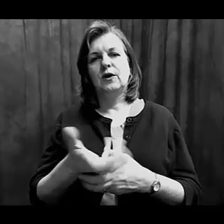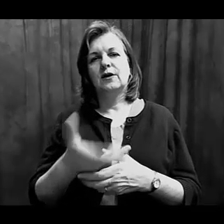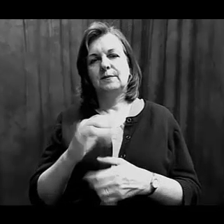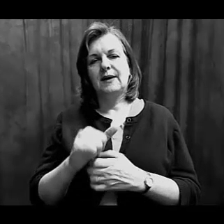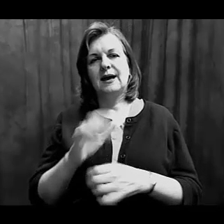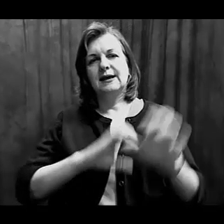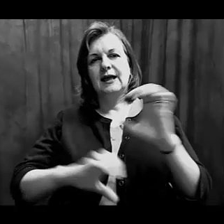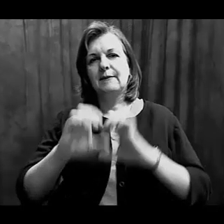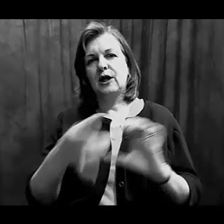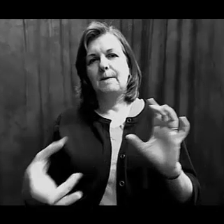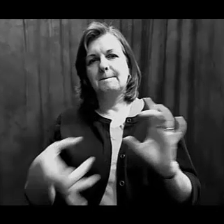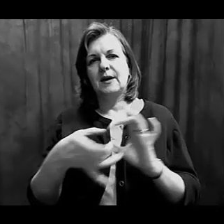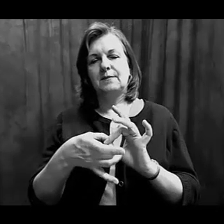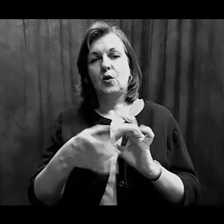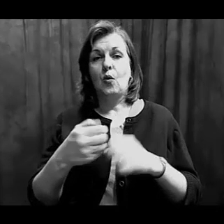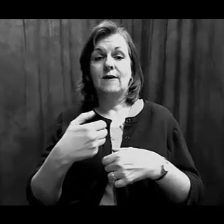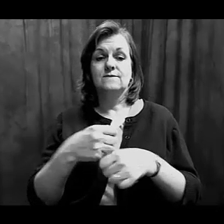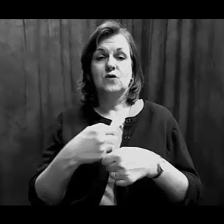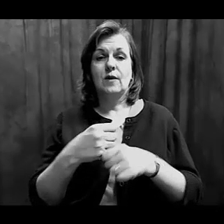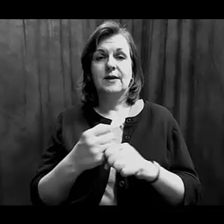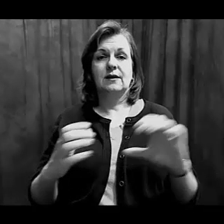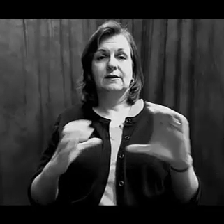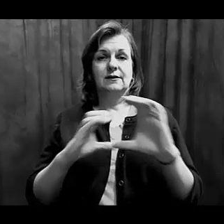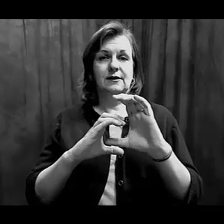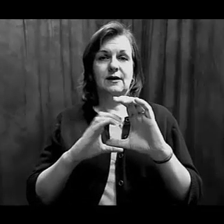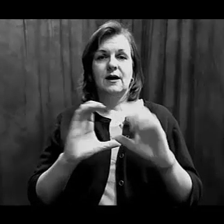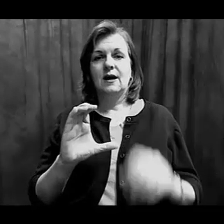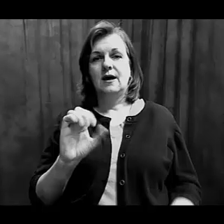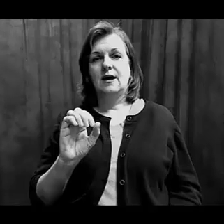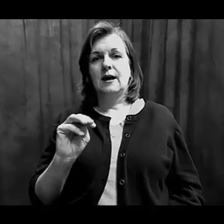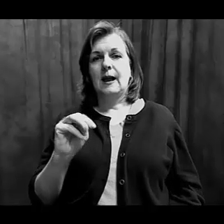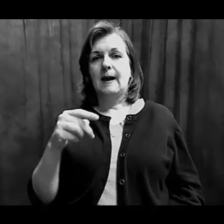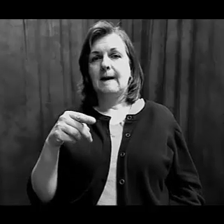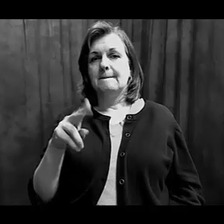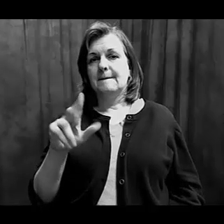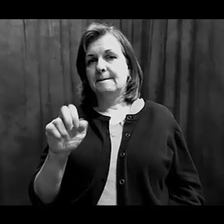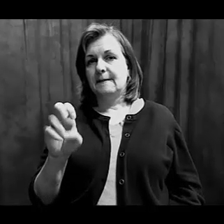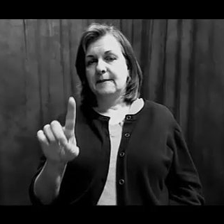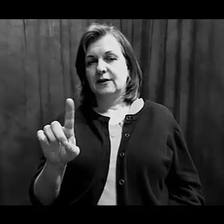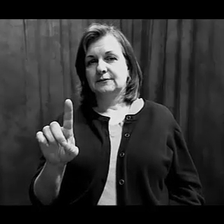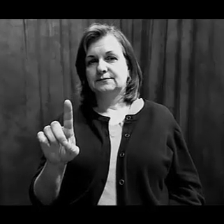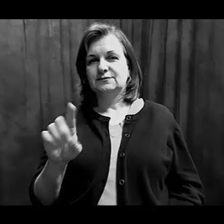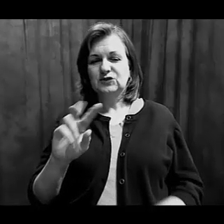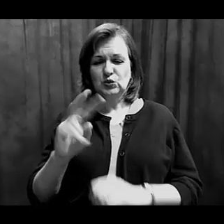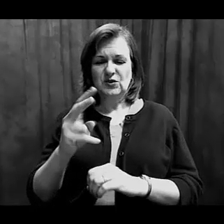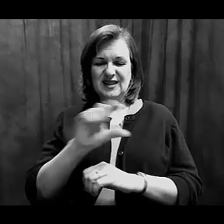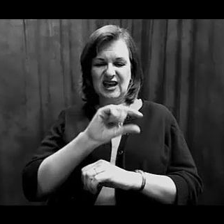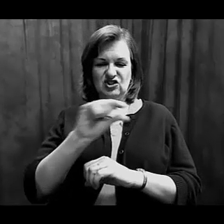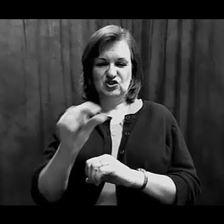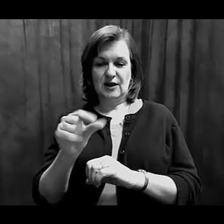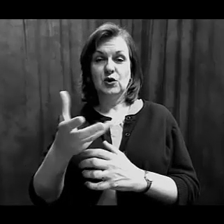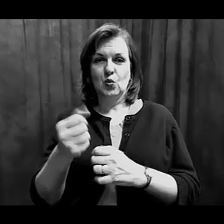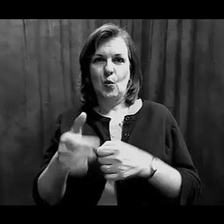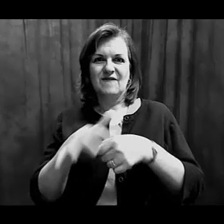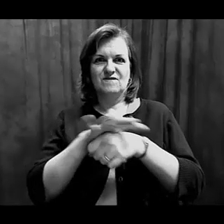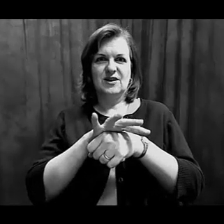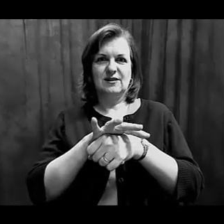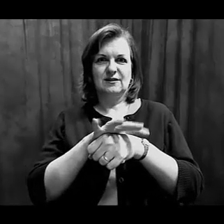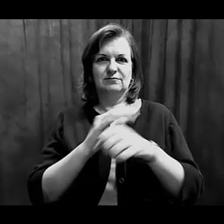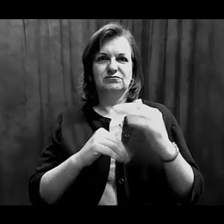this is chemical bonding or compound formations what we really wanna do is fill that outer shell